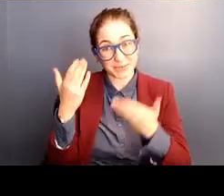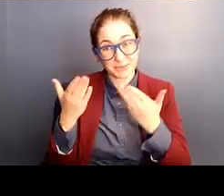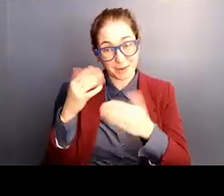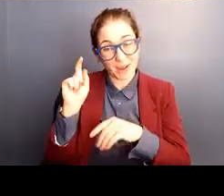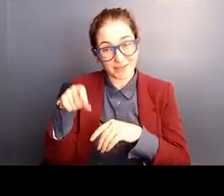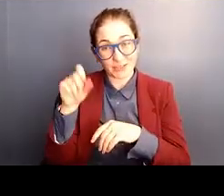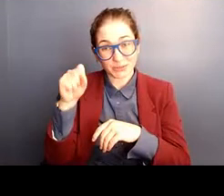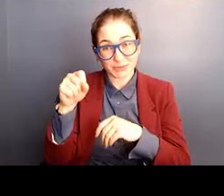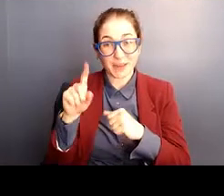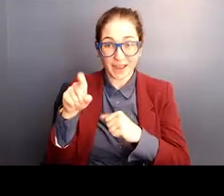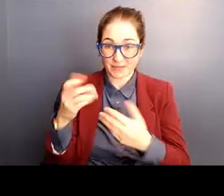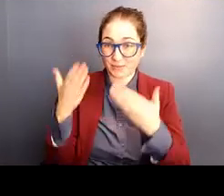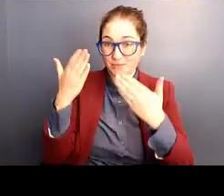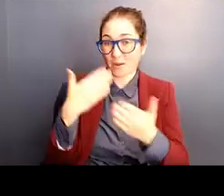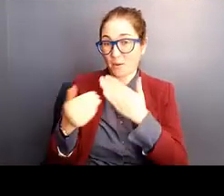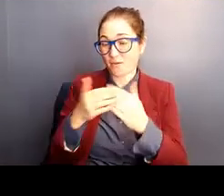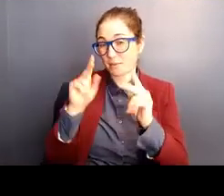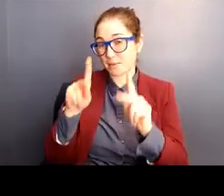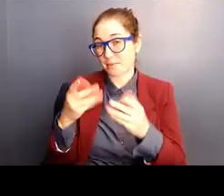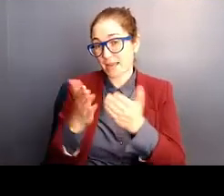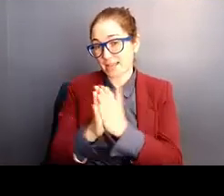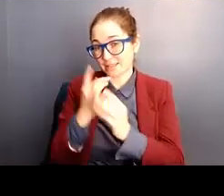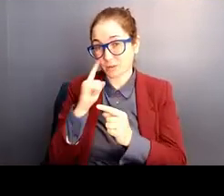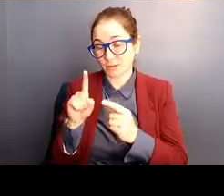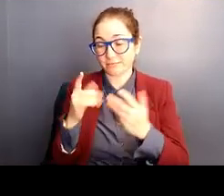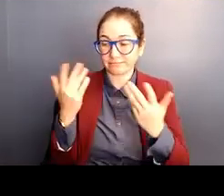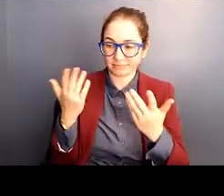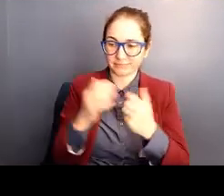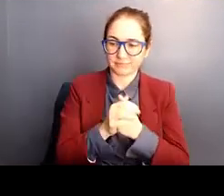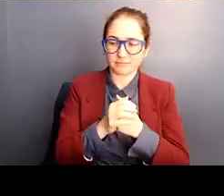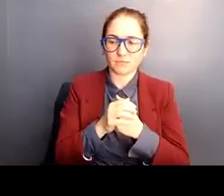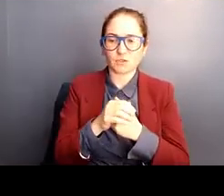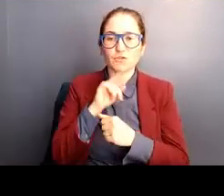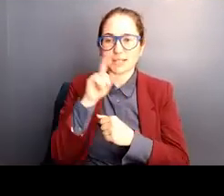have to provide what somebody's asking for. So you'd need to prove an undue hardship.